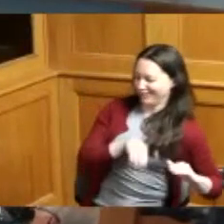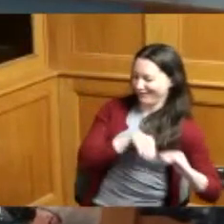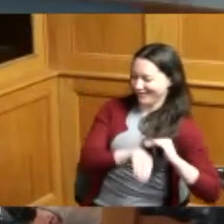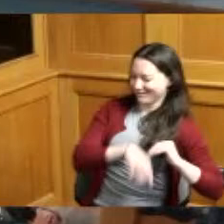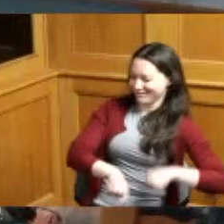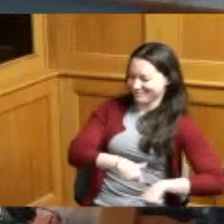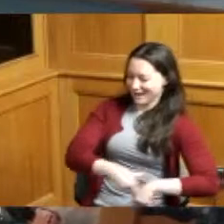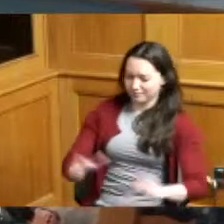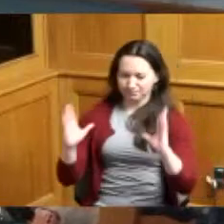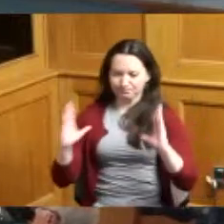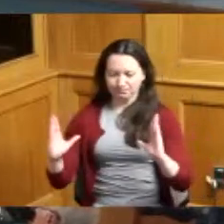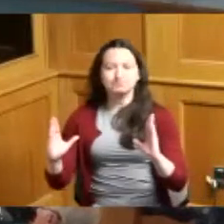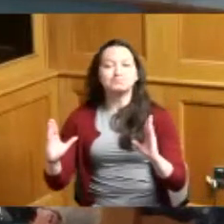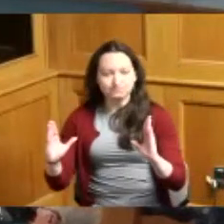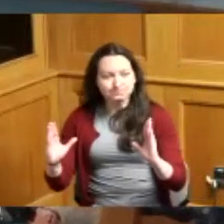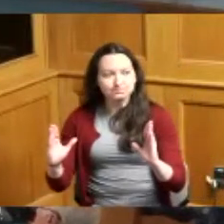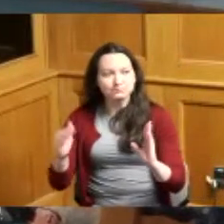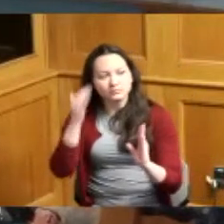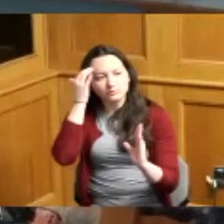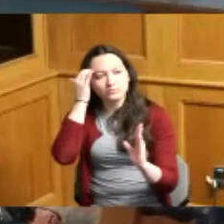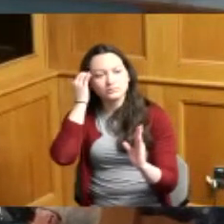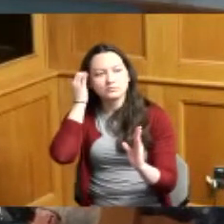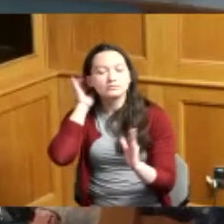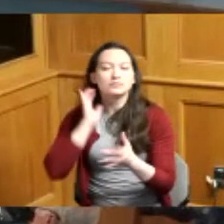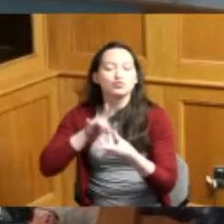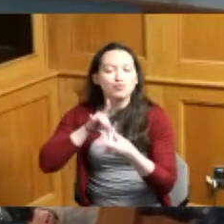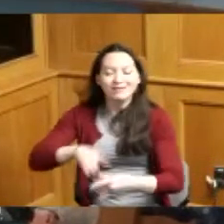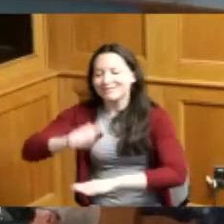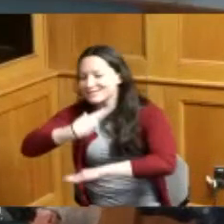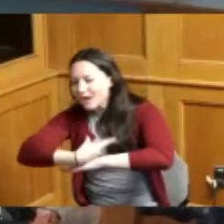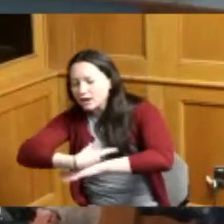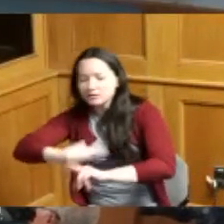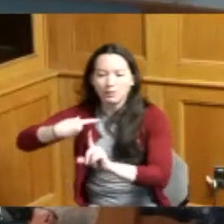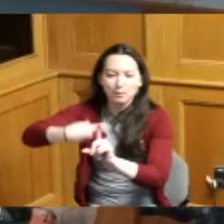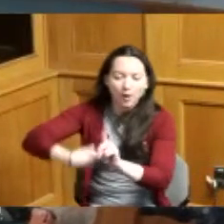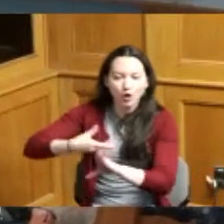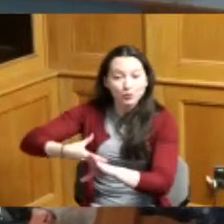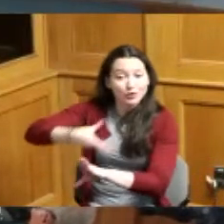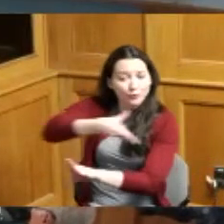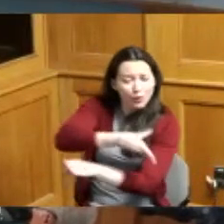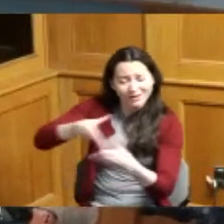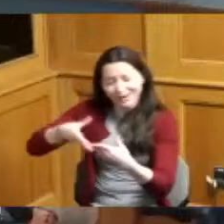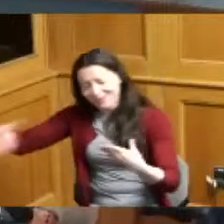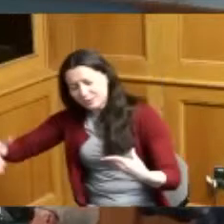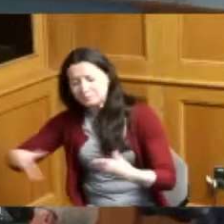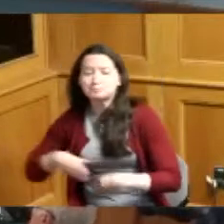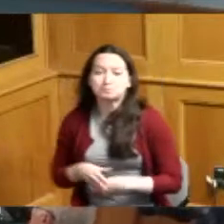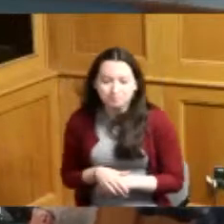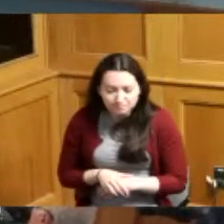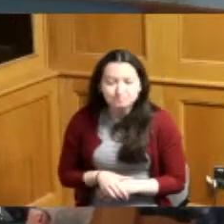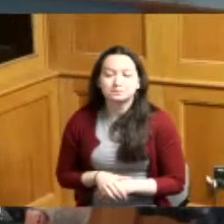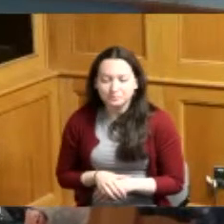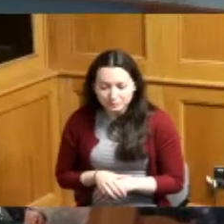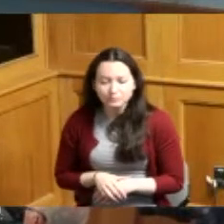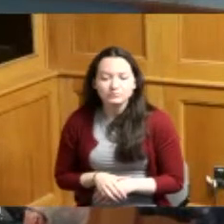to the stadium that is that relates to days and months before and after uh the uh that's to the